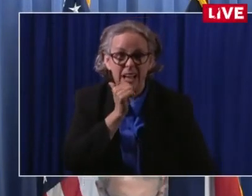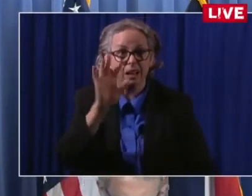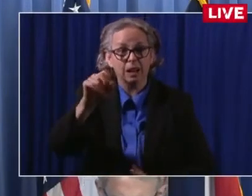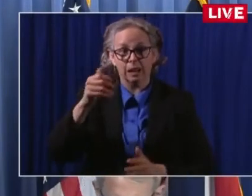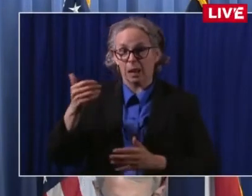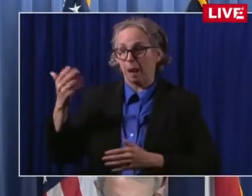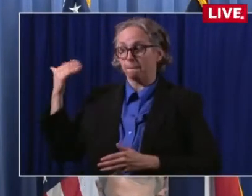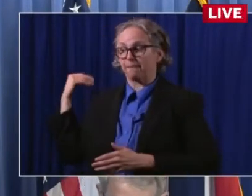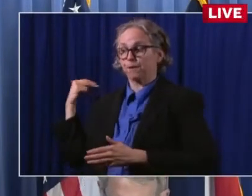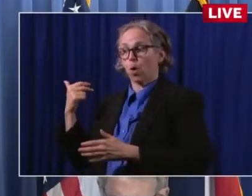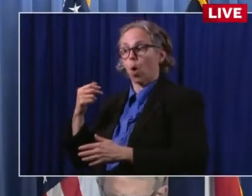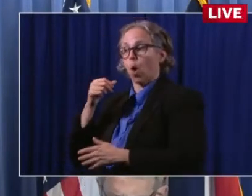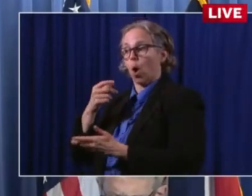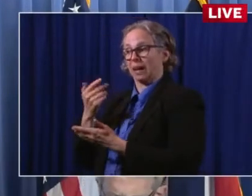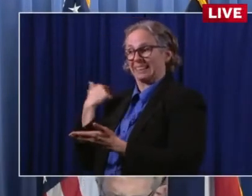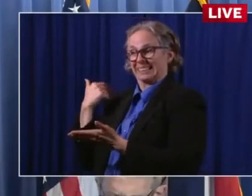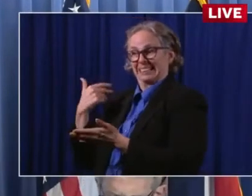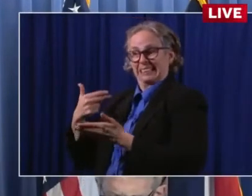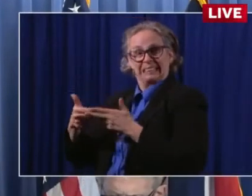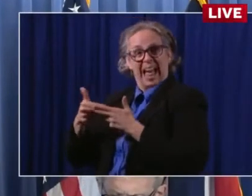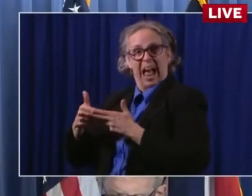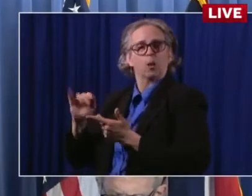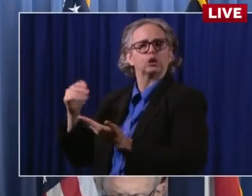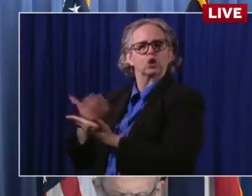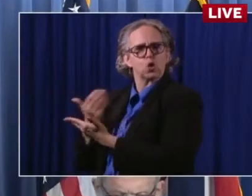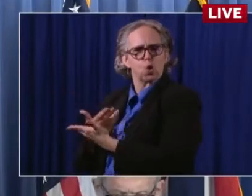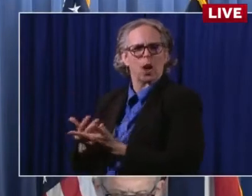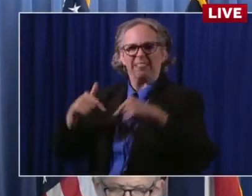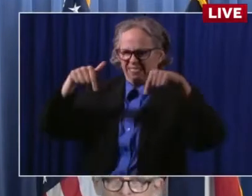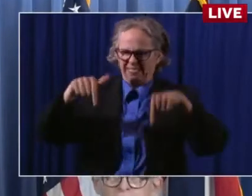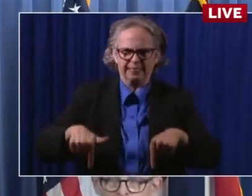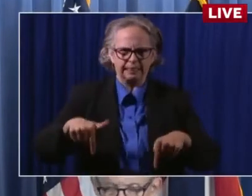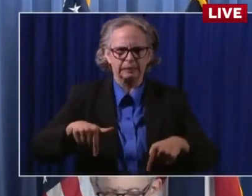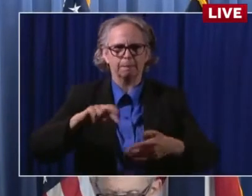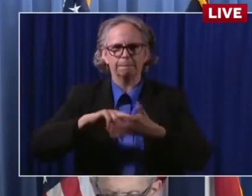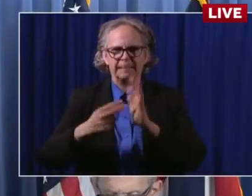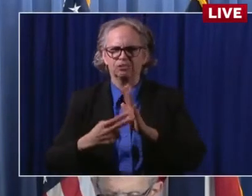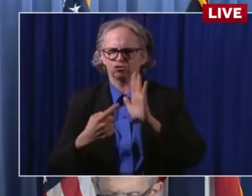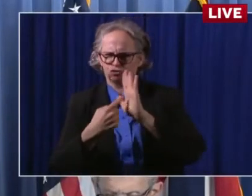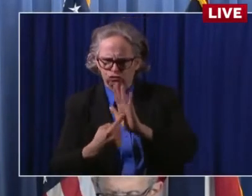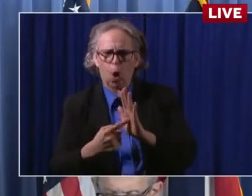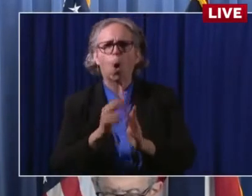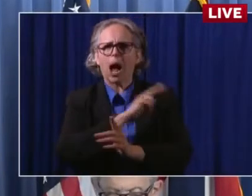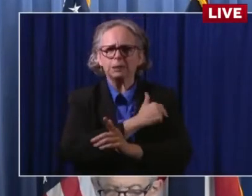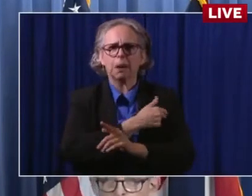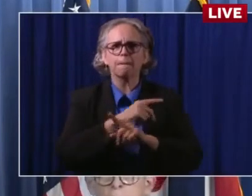THE PREVIOUS SLIDE DEPICTED THE NUMBER OF NEW COVID-19 HOSPITALIZATIONS THAT WE HAVE REPORTED.